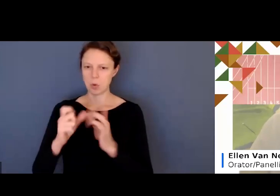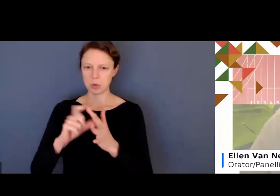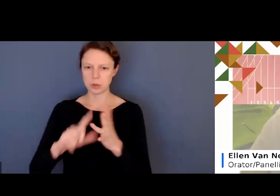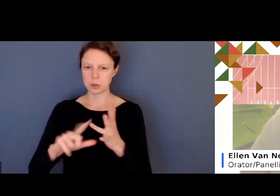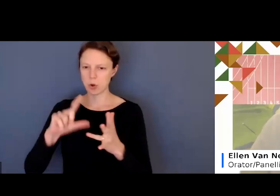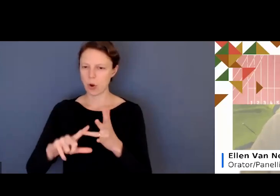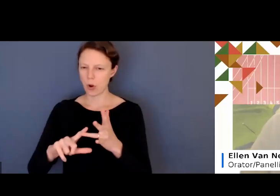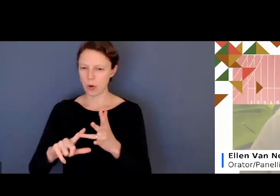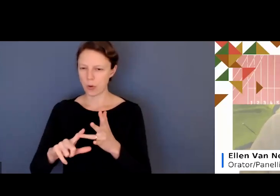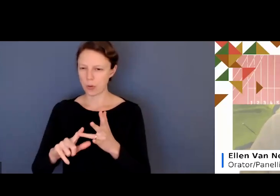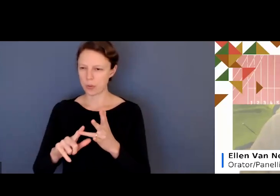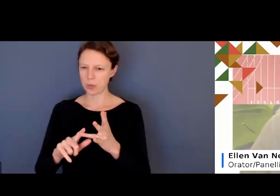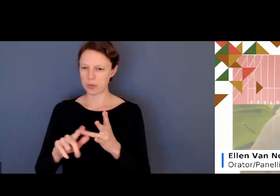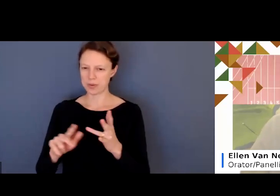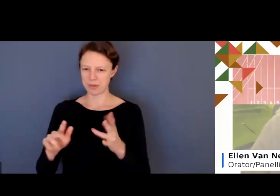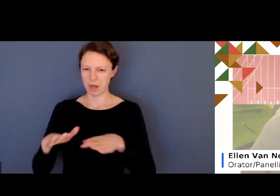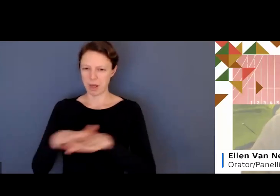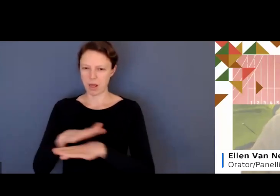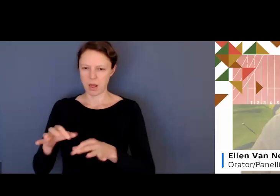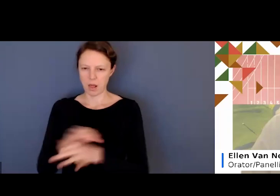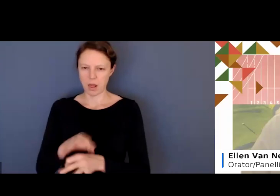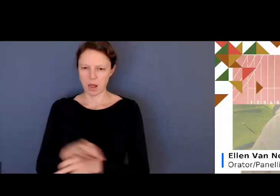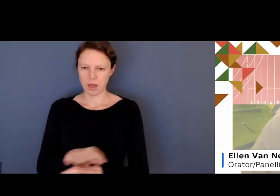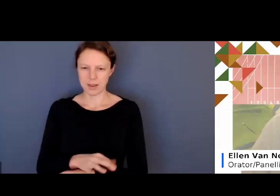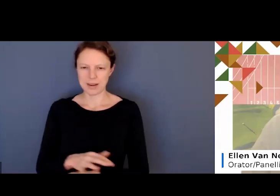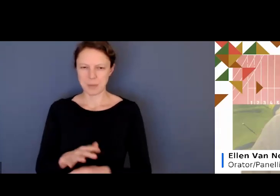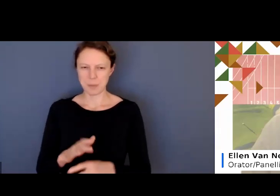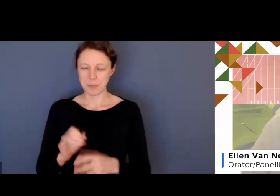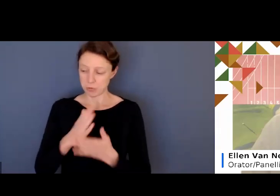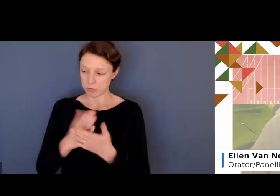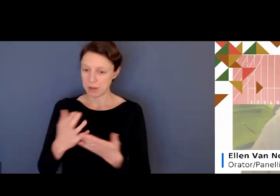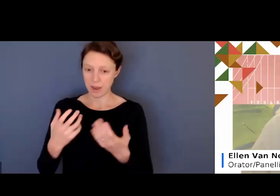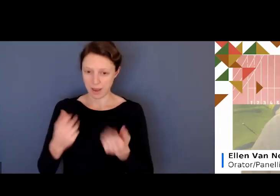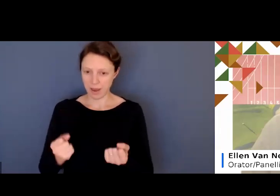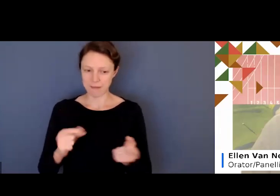and tension in sport that we must address